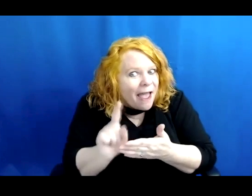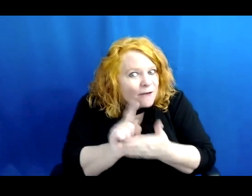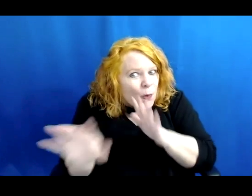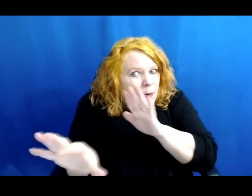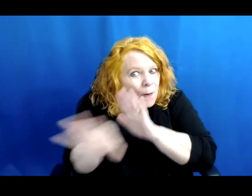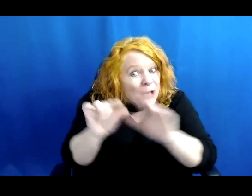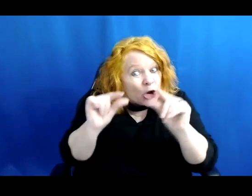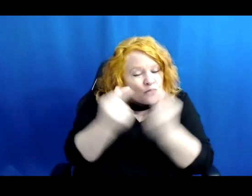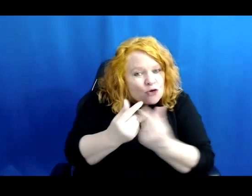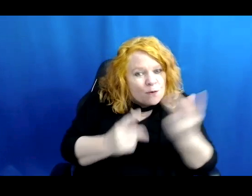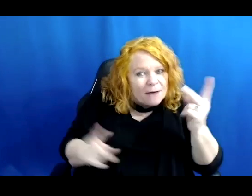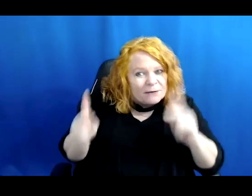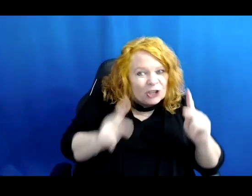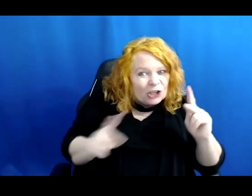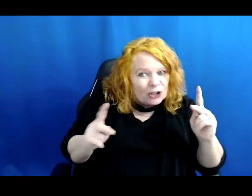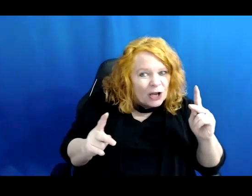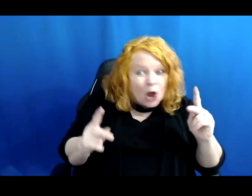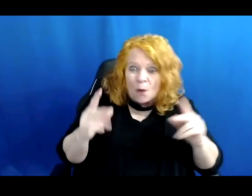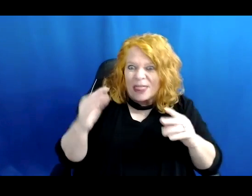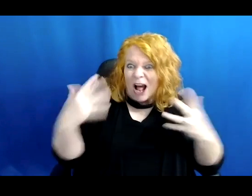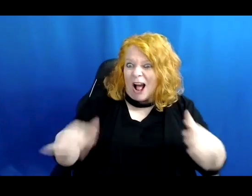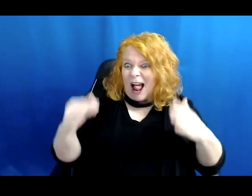We are going down a very, very big list of 92 children.